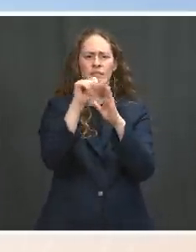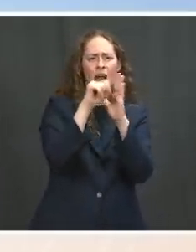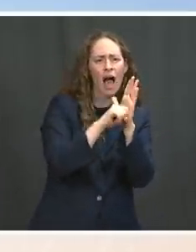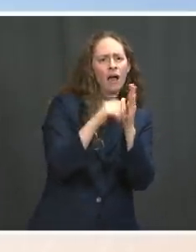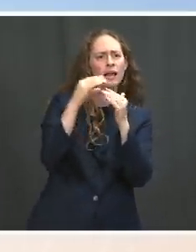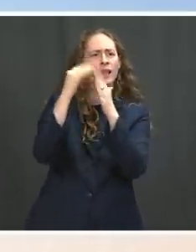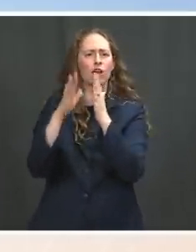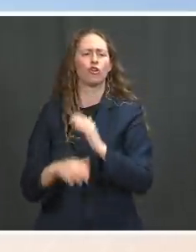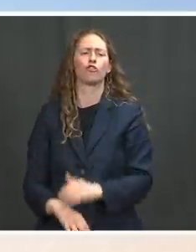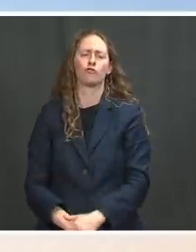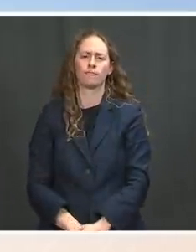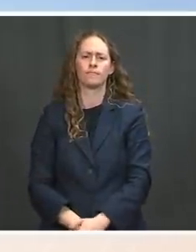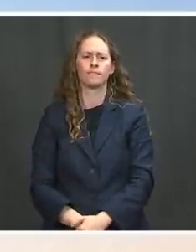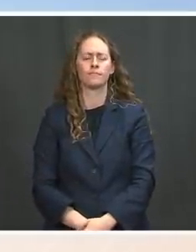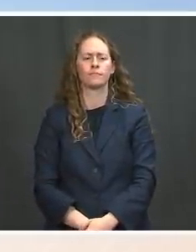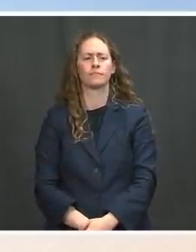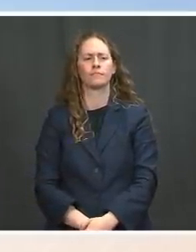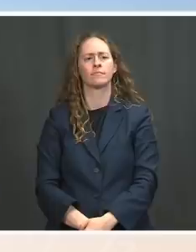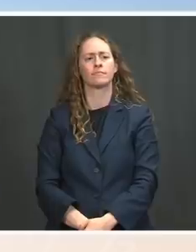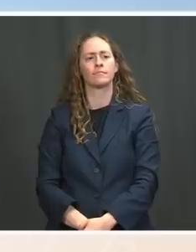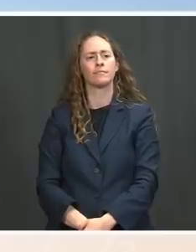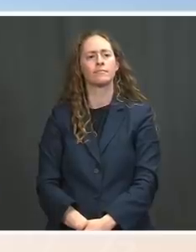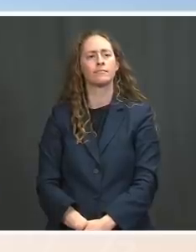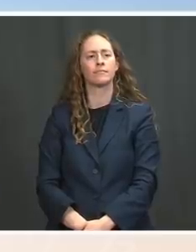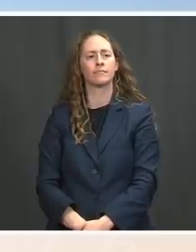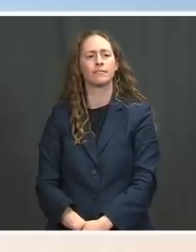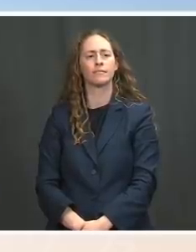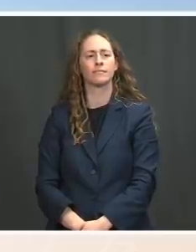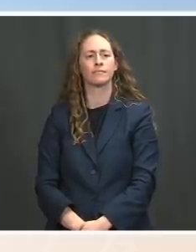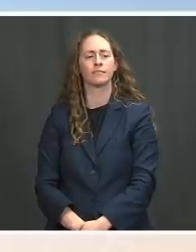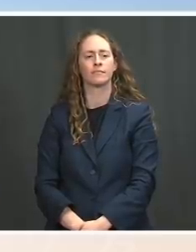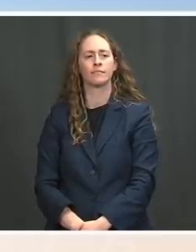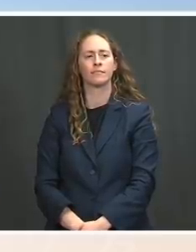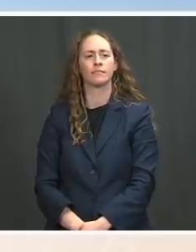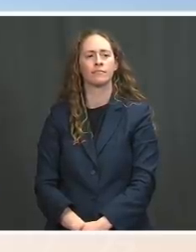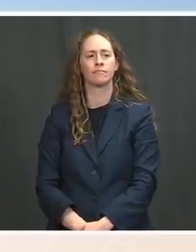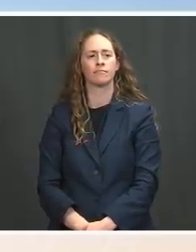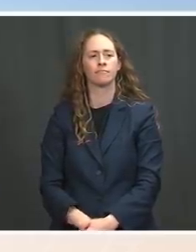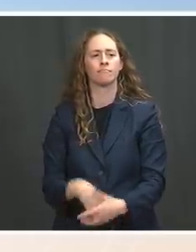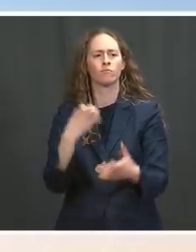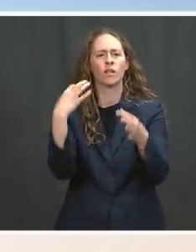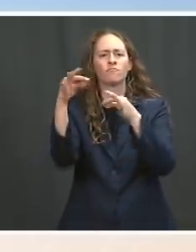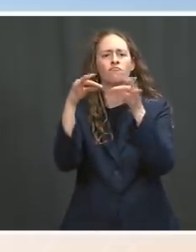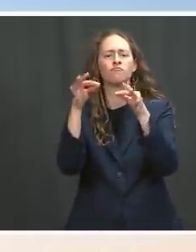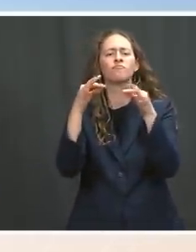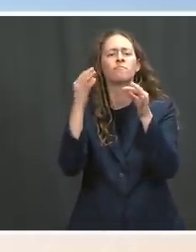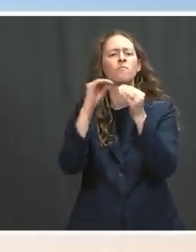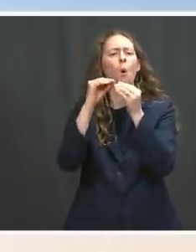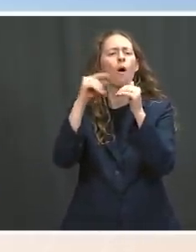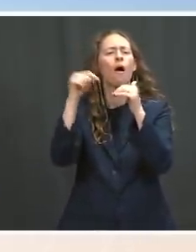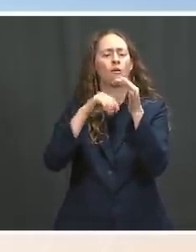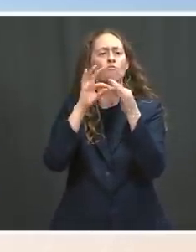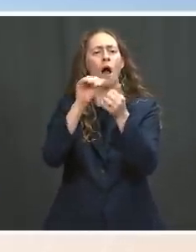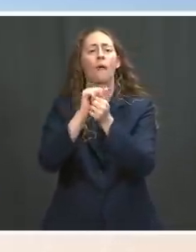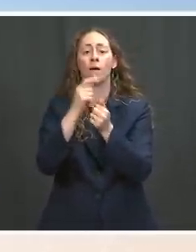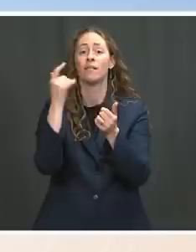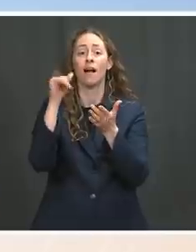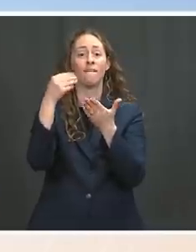As of today, SBA has received more than 147,000 applications from women, veterans, and socially